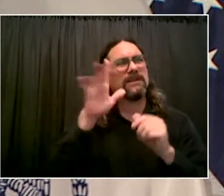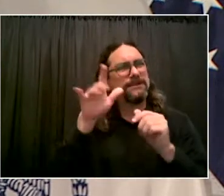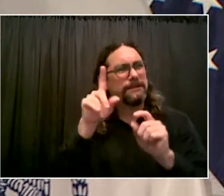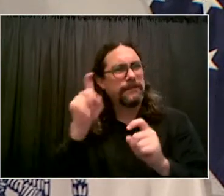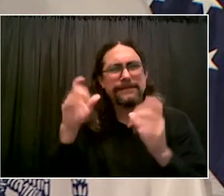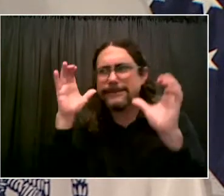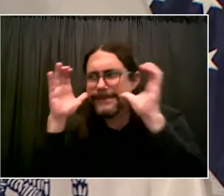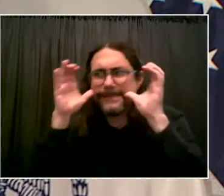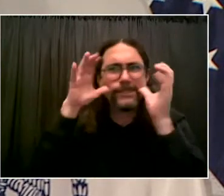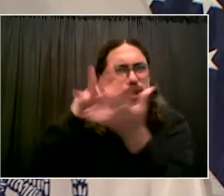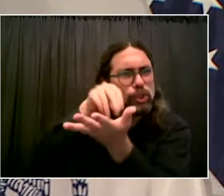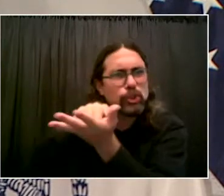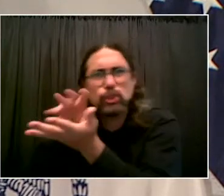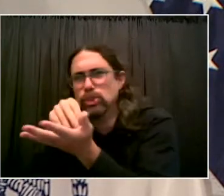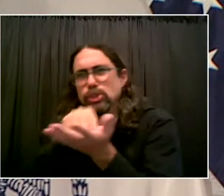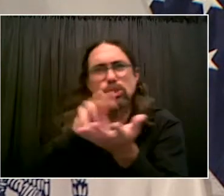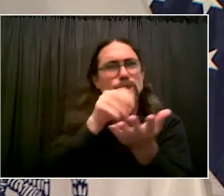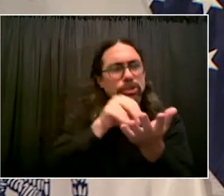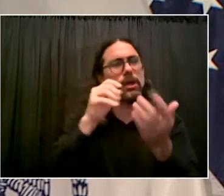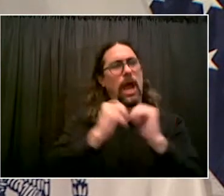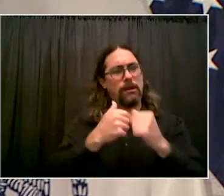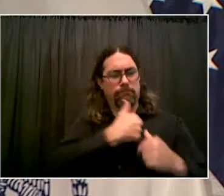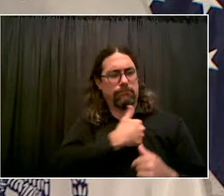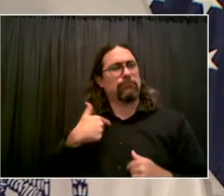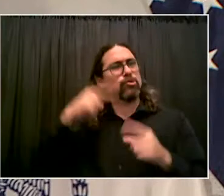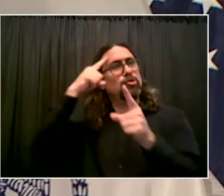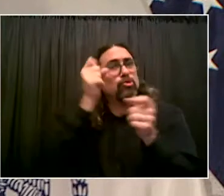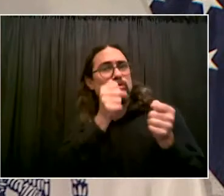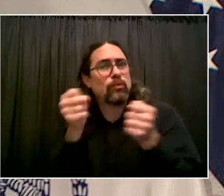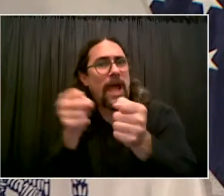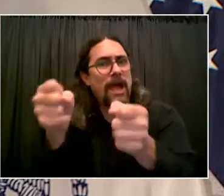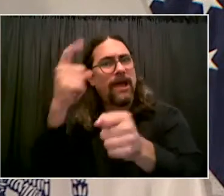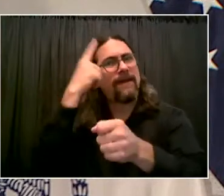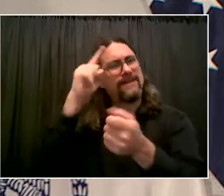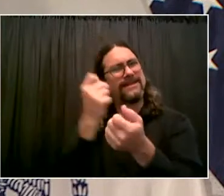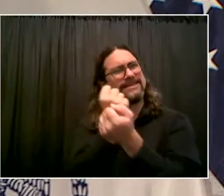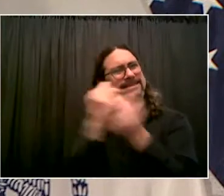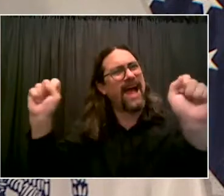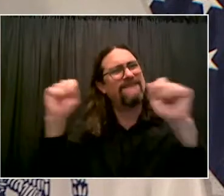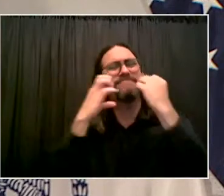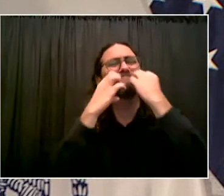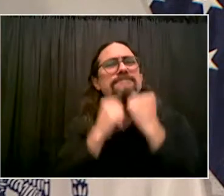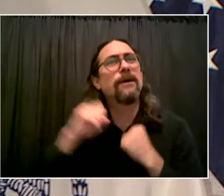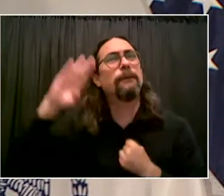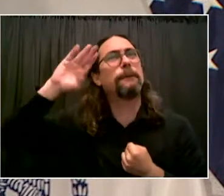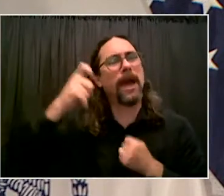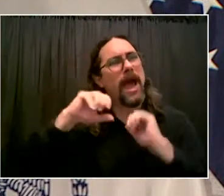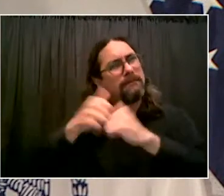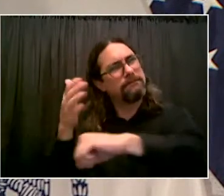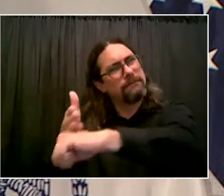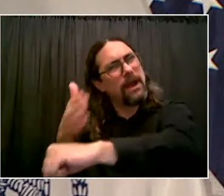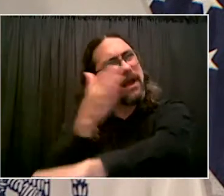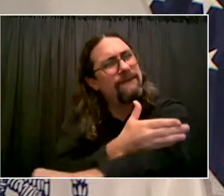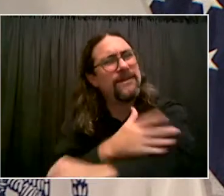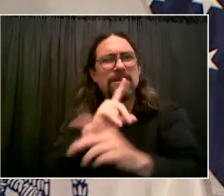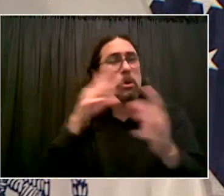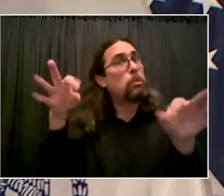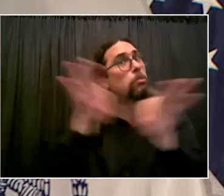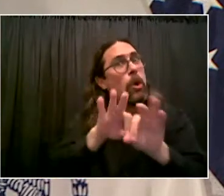WHERE THEY ARE NEEDED THE MOST. KEEP CHANGIN G ADJSUTIG N STRATEGIES. FOCUSING ON GUN ARRESTS ANCD URE